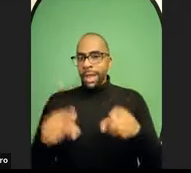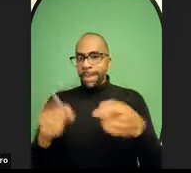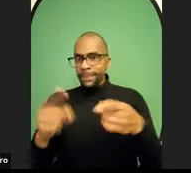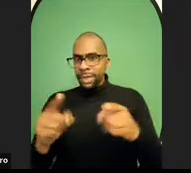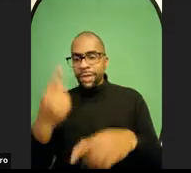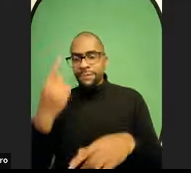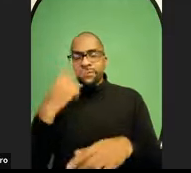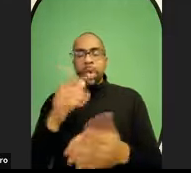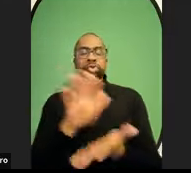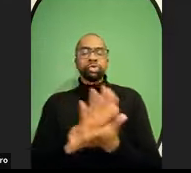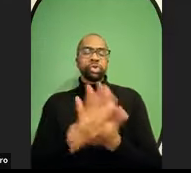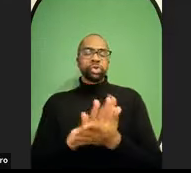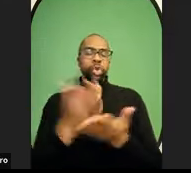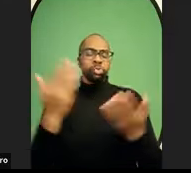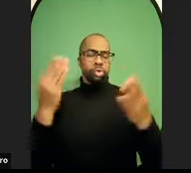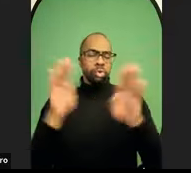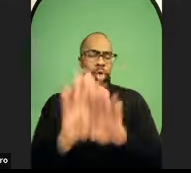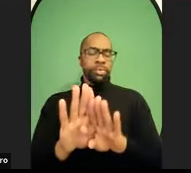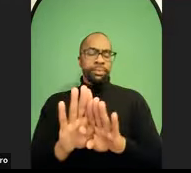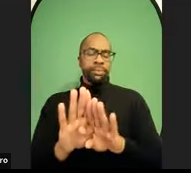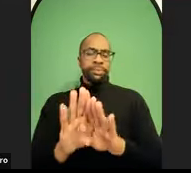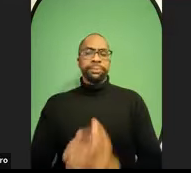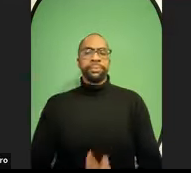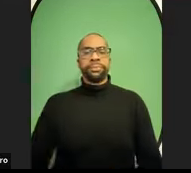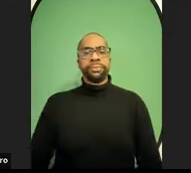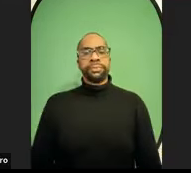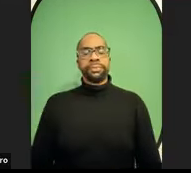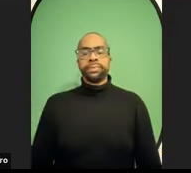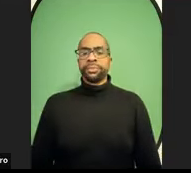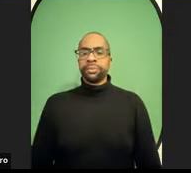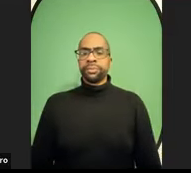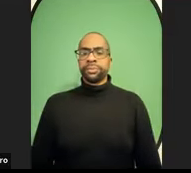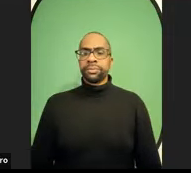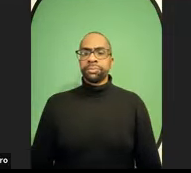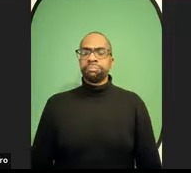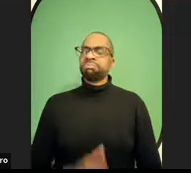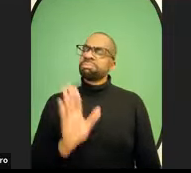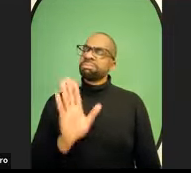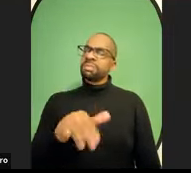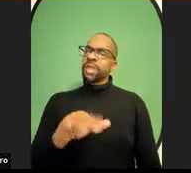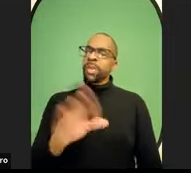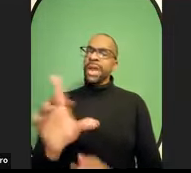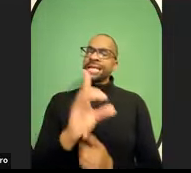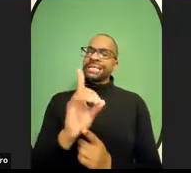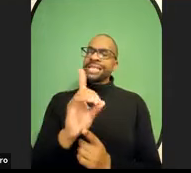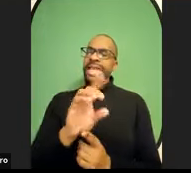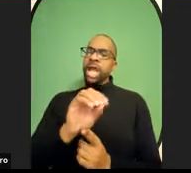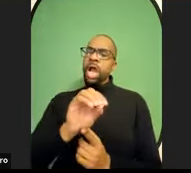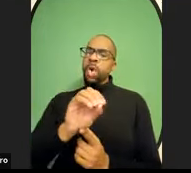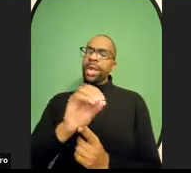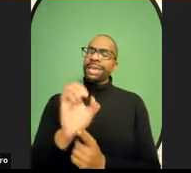cases to close the school and cases to close the school. that's and then we're relying on. that on that partnership. Okay, um, is there a place on the doa